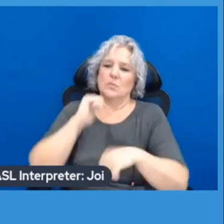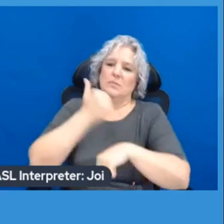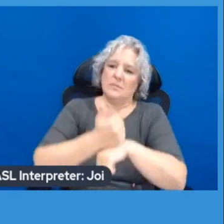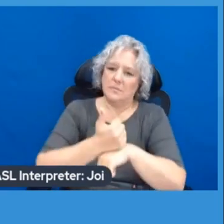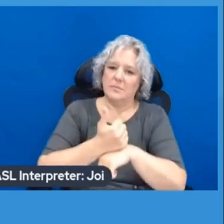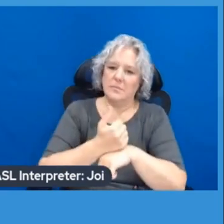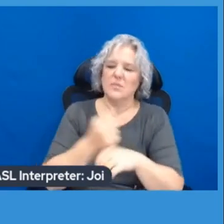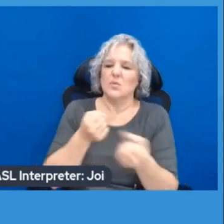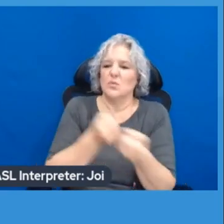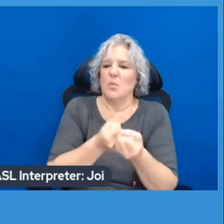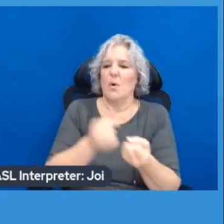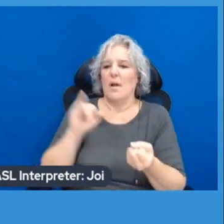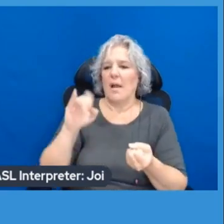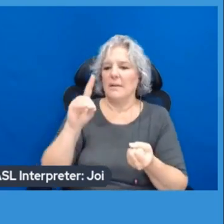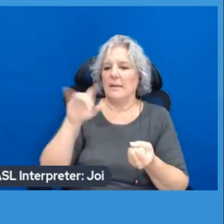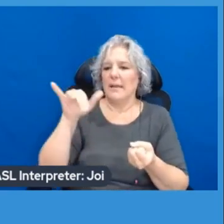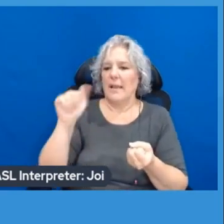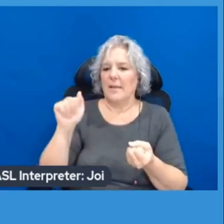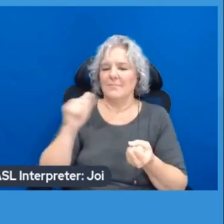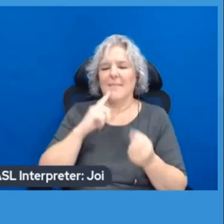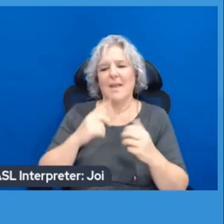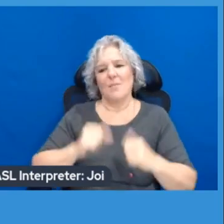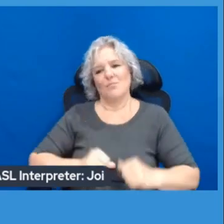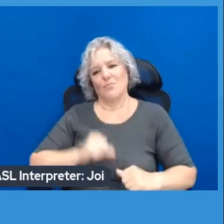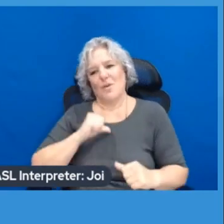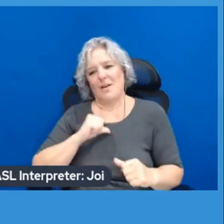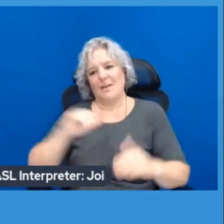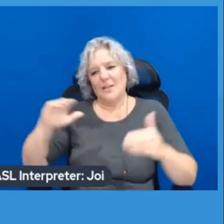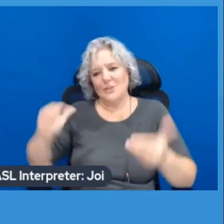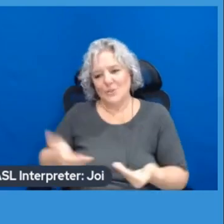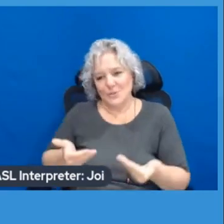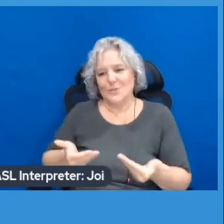And I'm honored to introduce our speaker and panel for today.